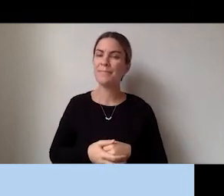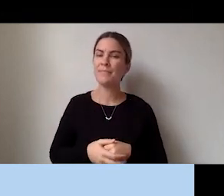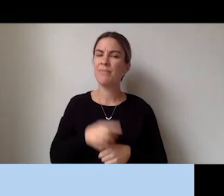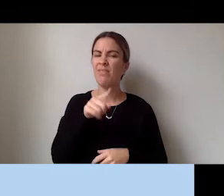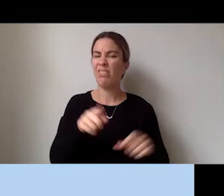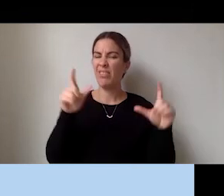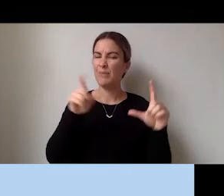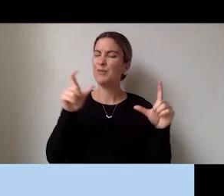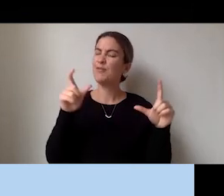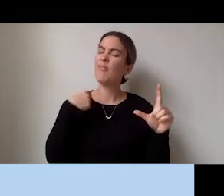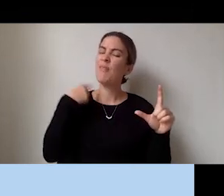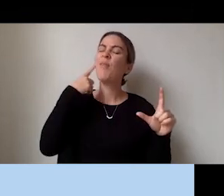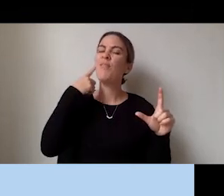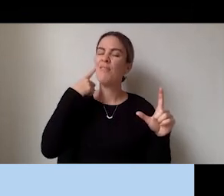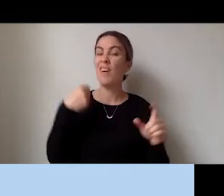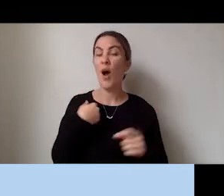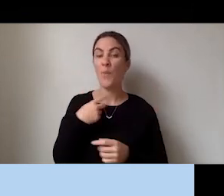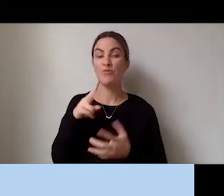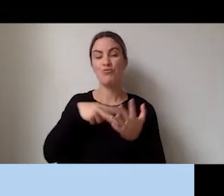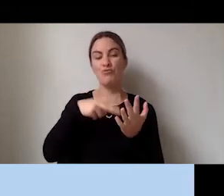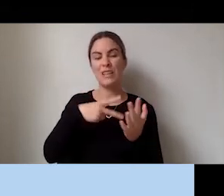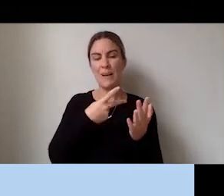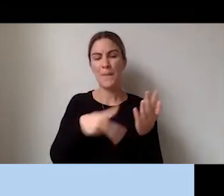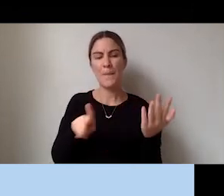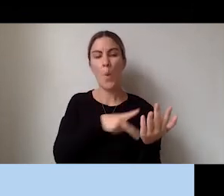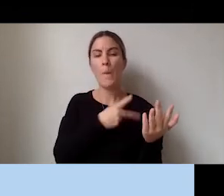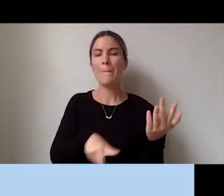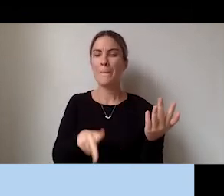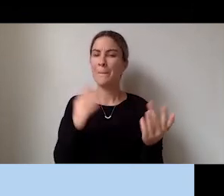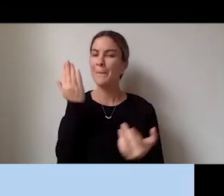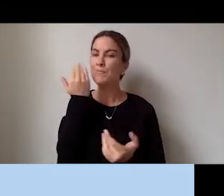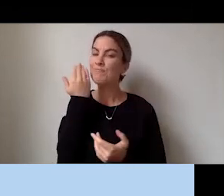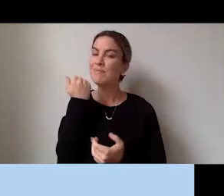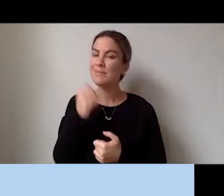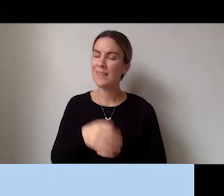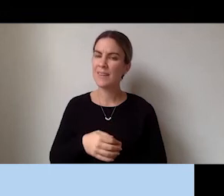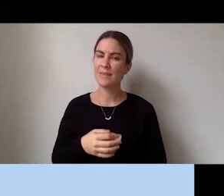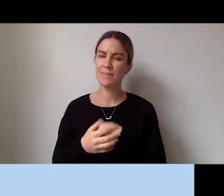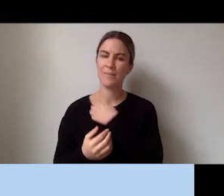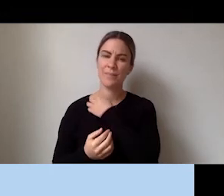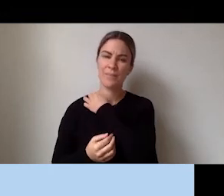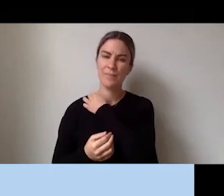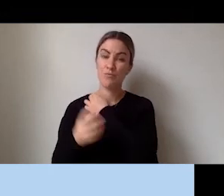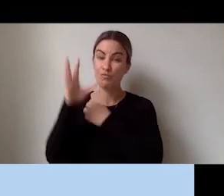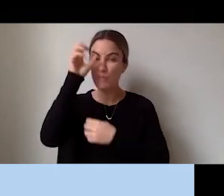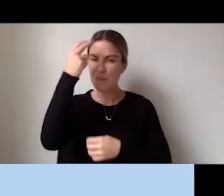I again can't remember the name of the poet or the poem. But the only quote I remember is,